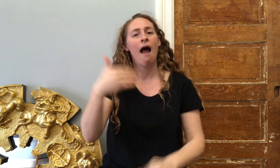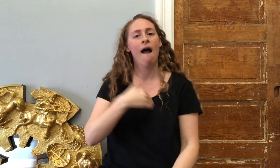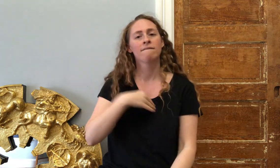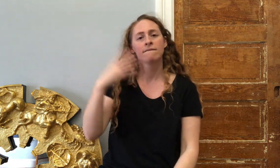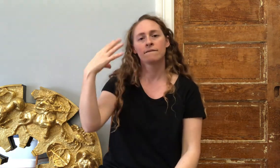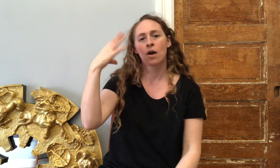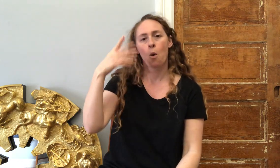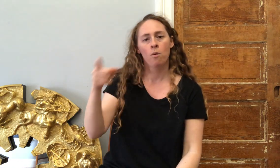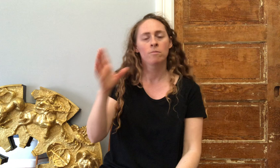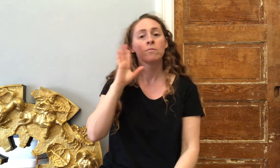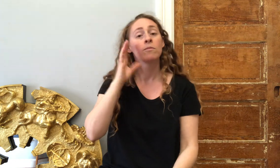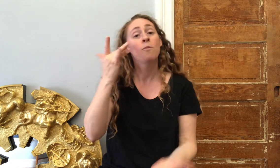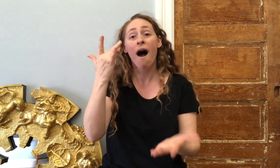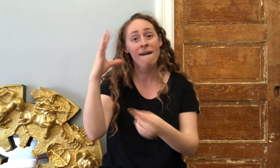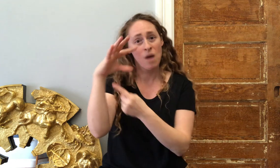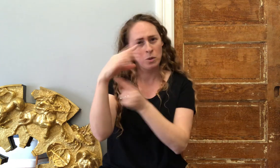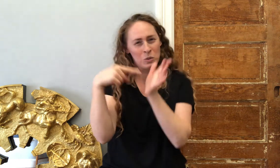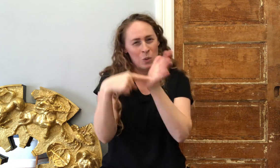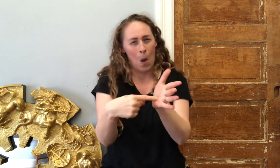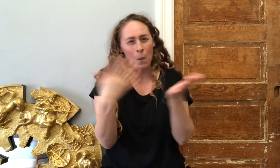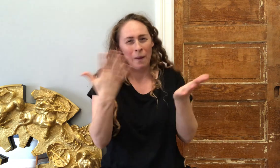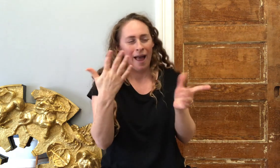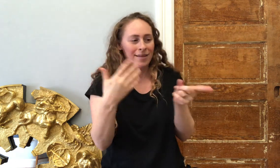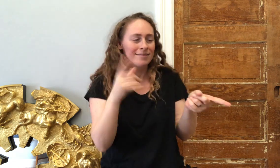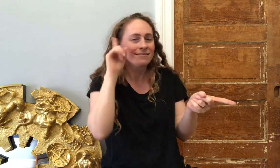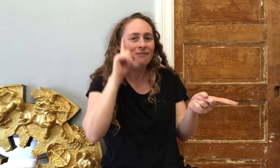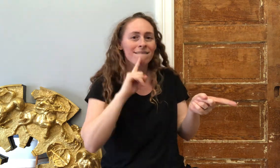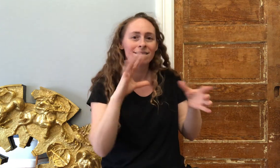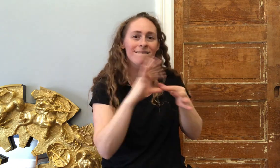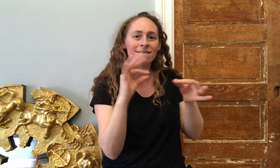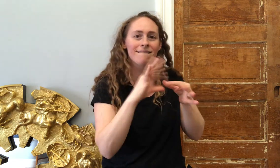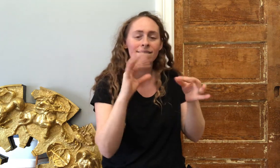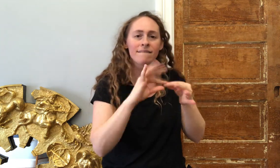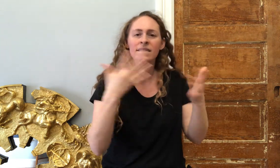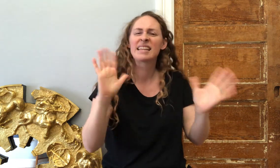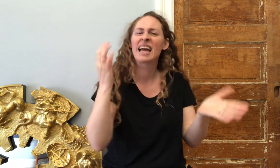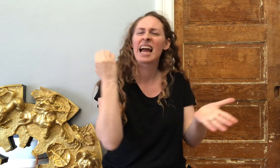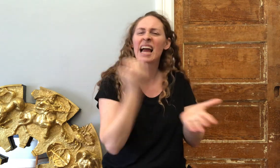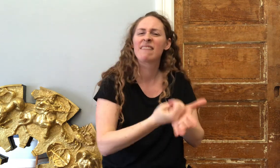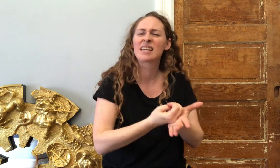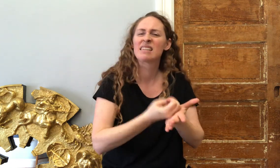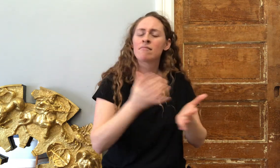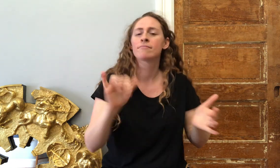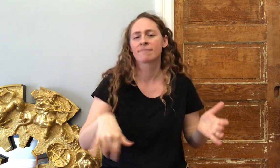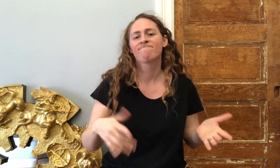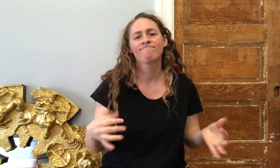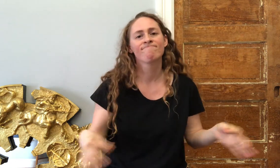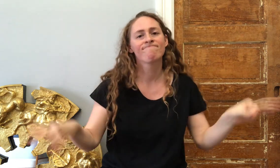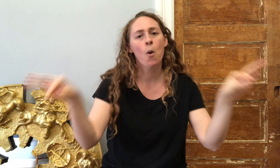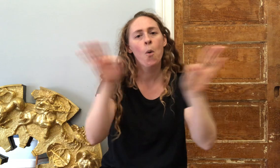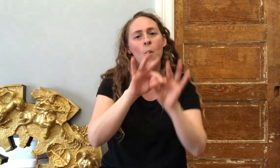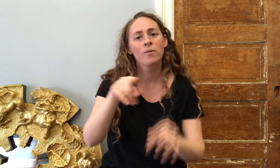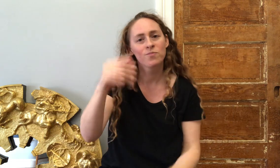you will rest easy knowing there is a video evidence. The video will show what the deaf person said, and that’s clear-cut evidence.